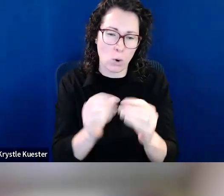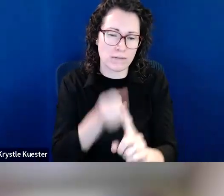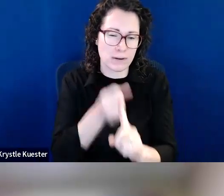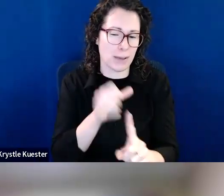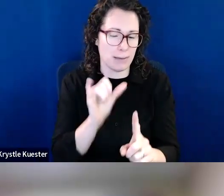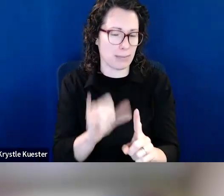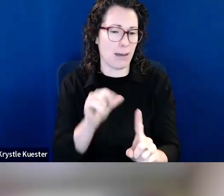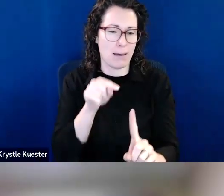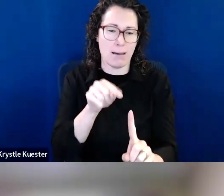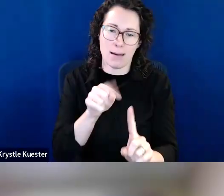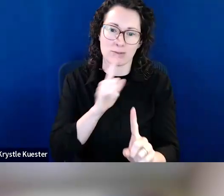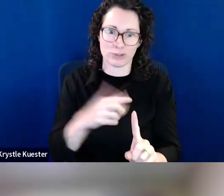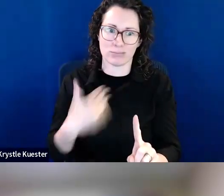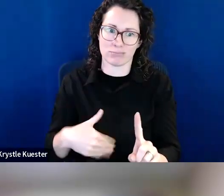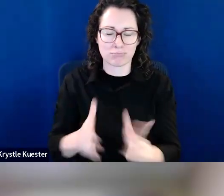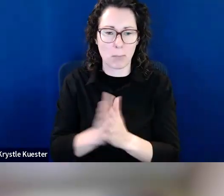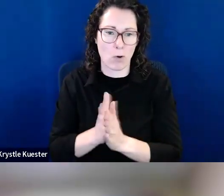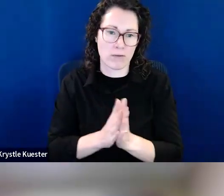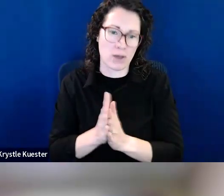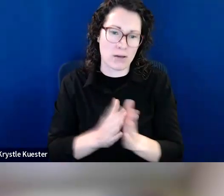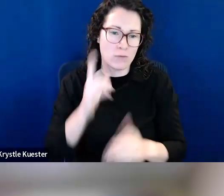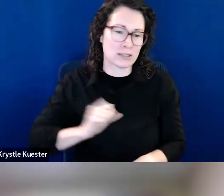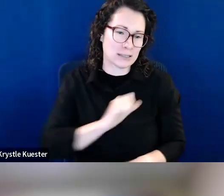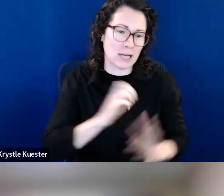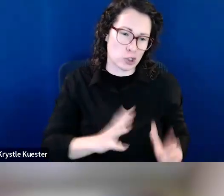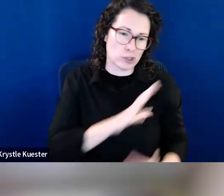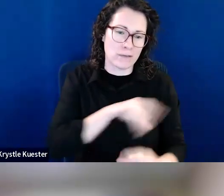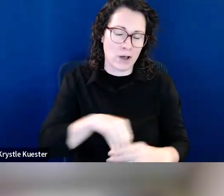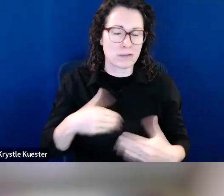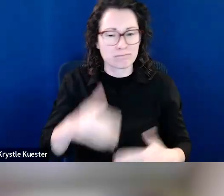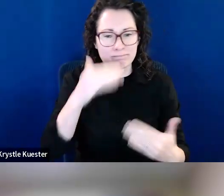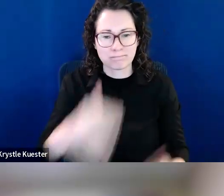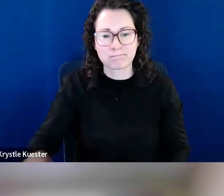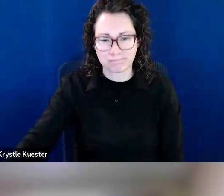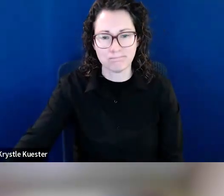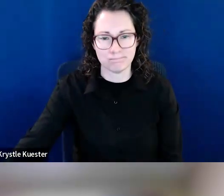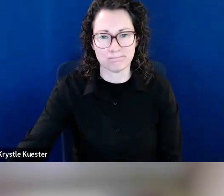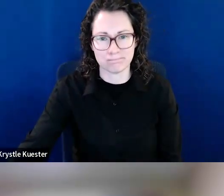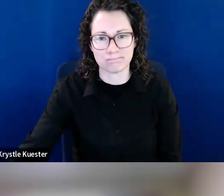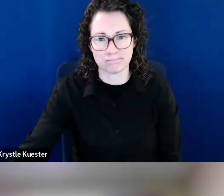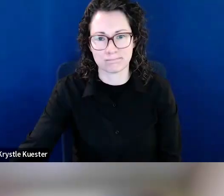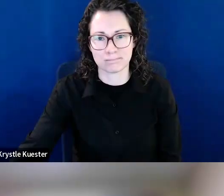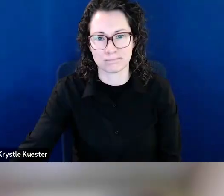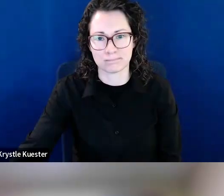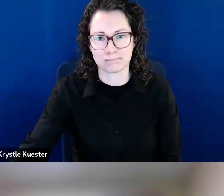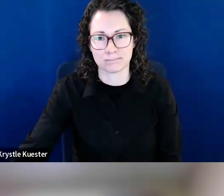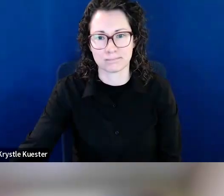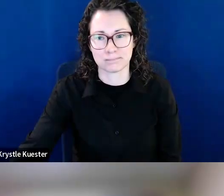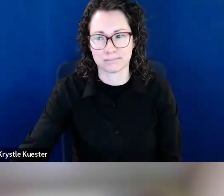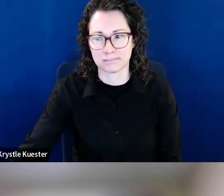really motivating Senator Widen and the others involved in this.